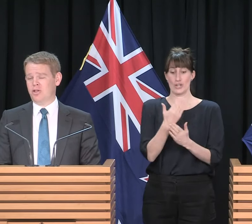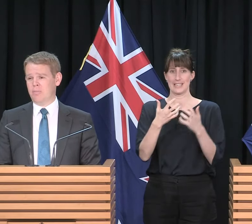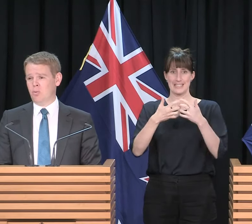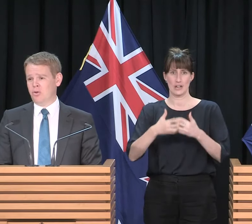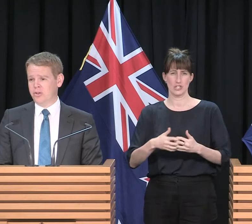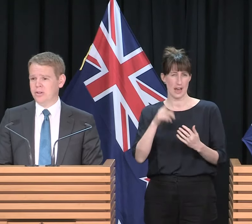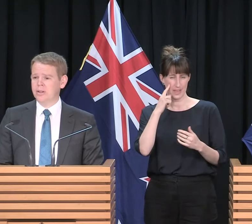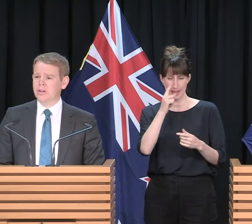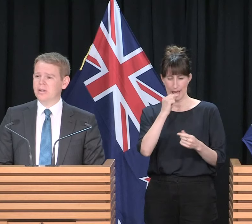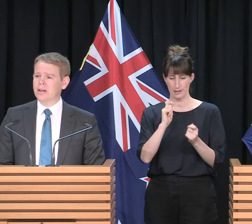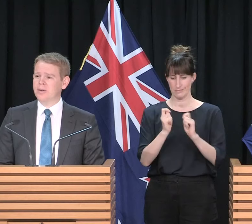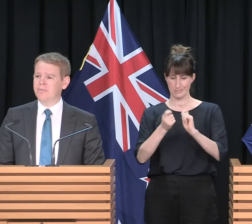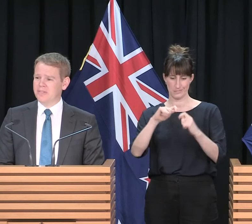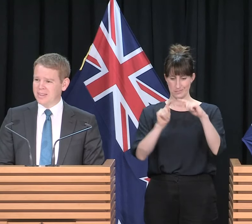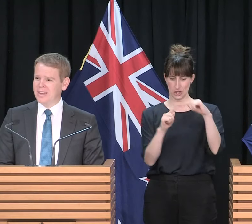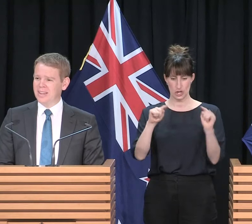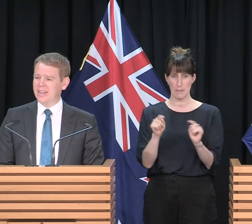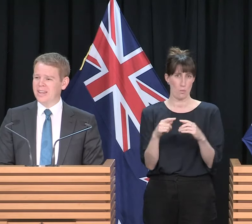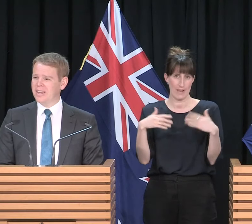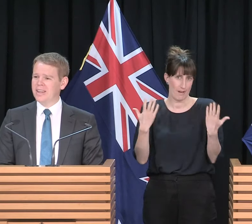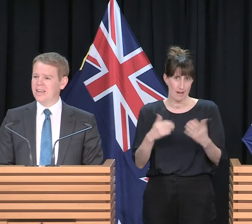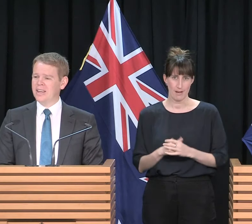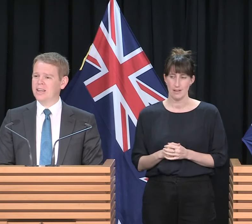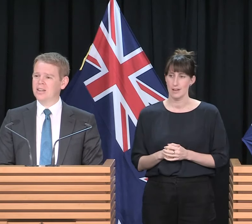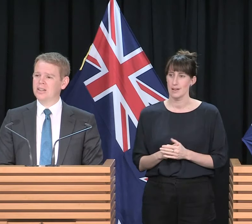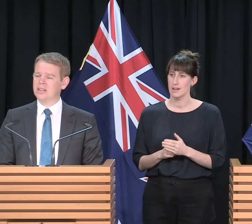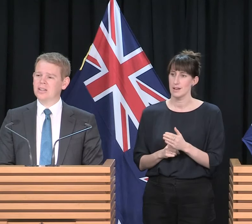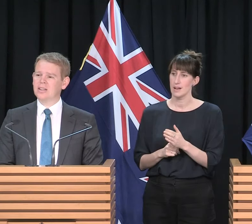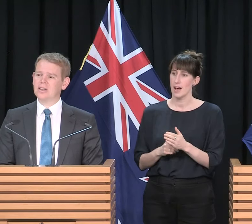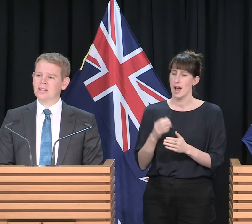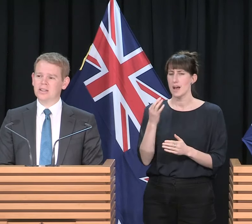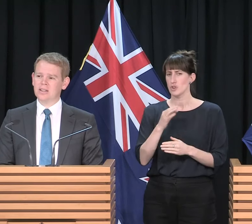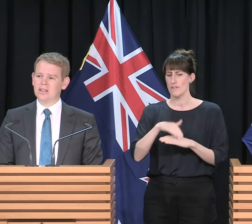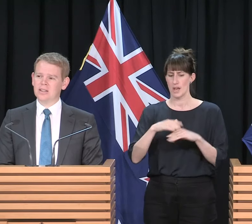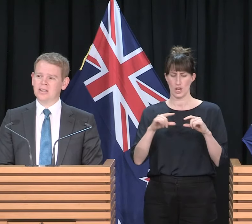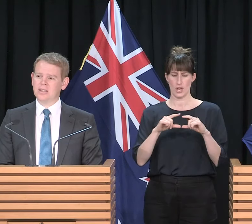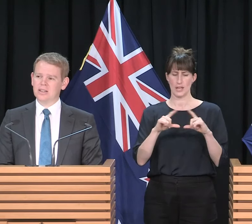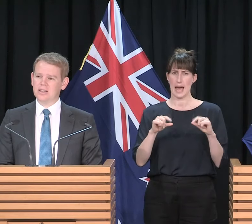of another tool in our